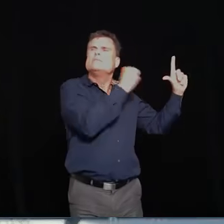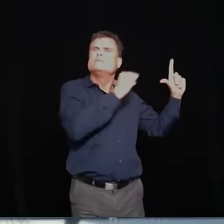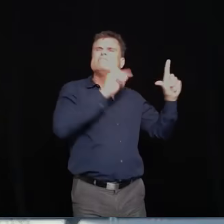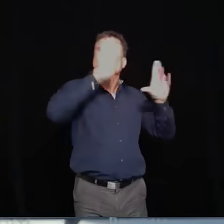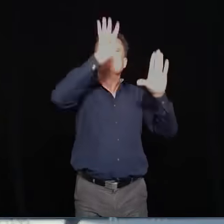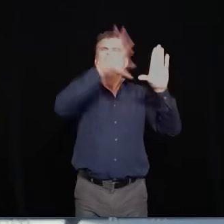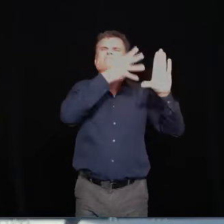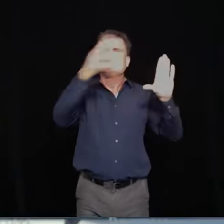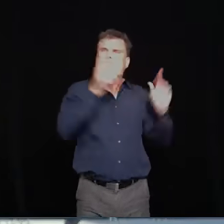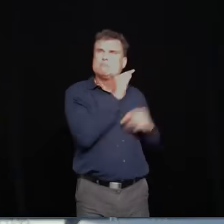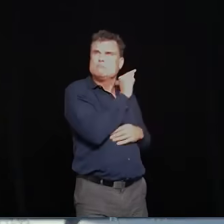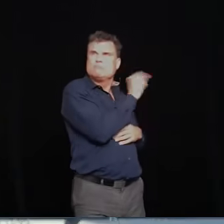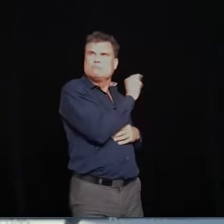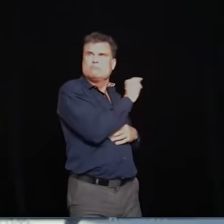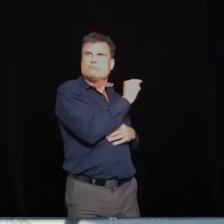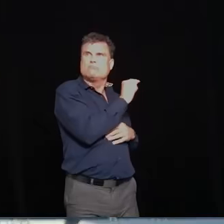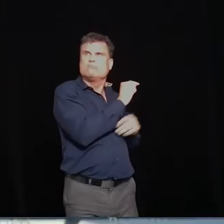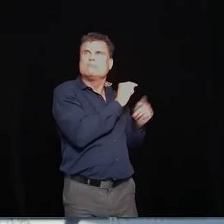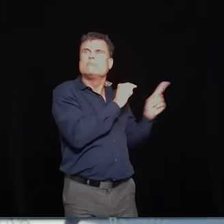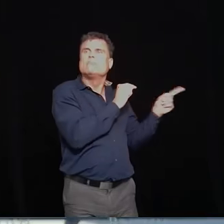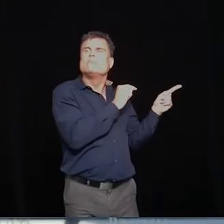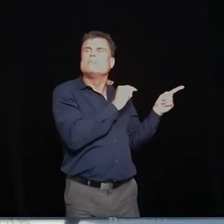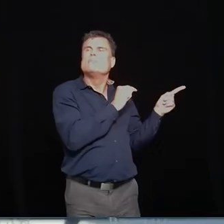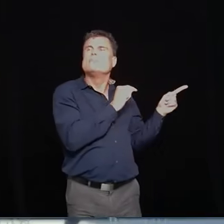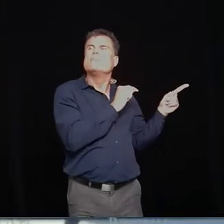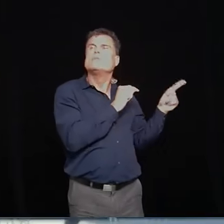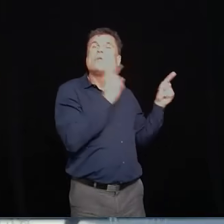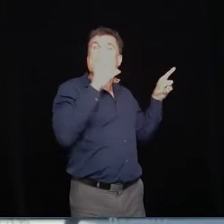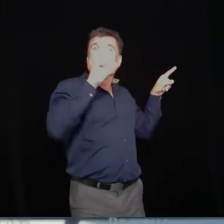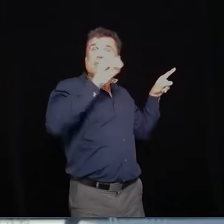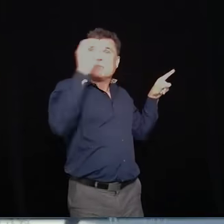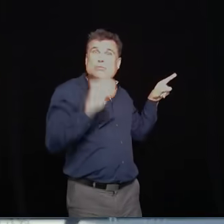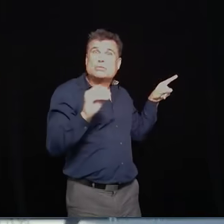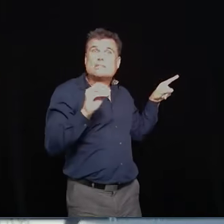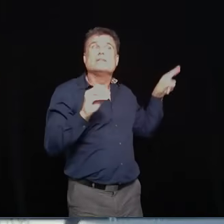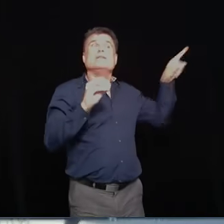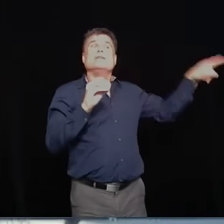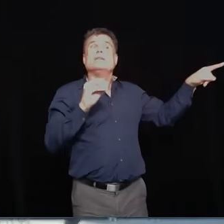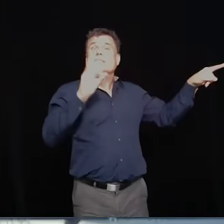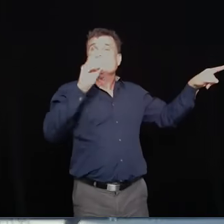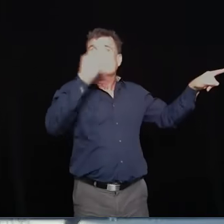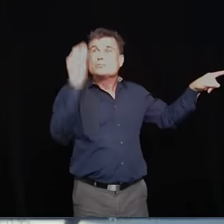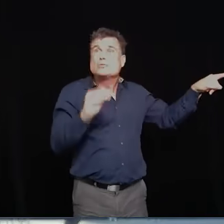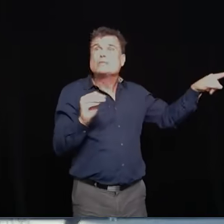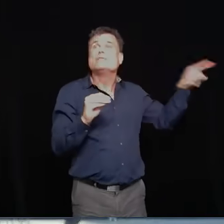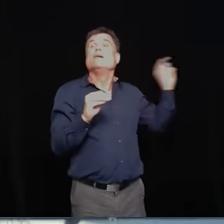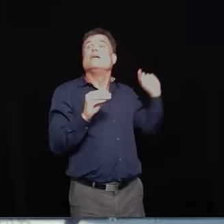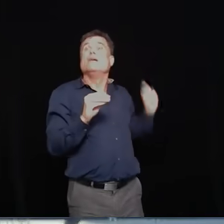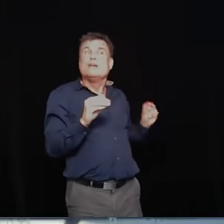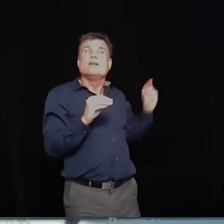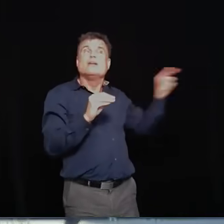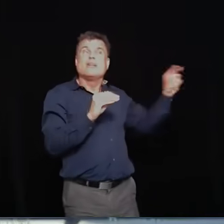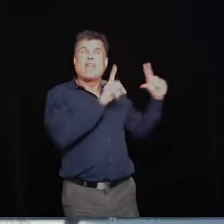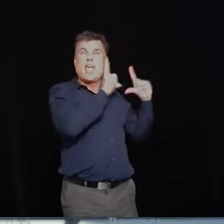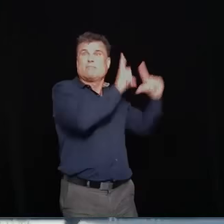A workplace where you are sitting in your desk or your pod or your area and you were always next to the same people.